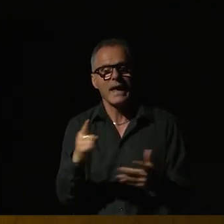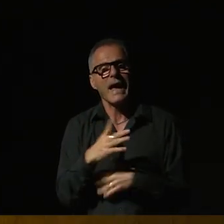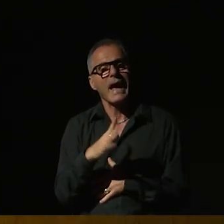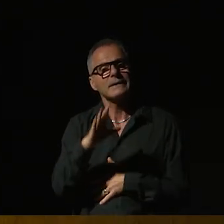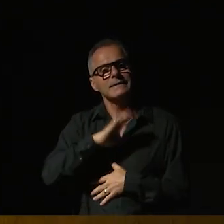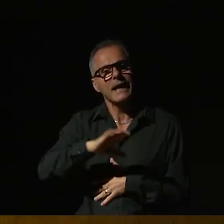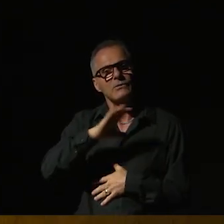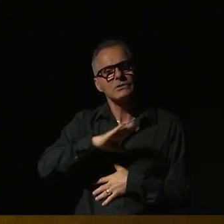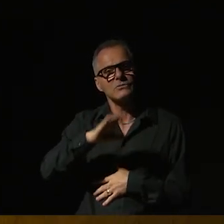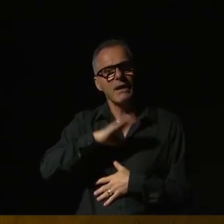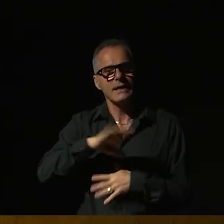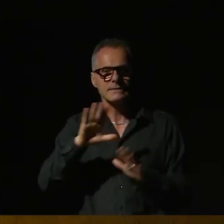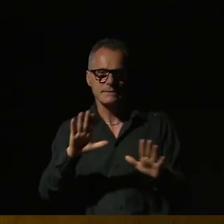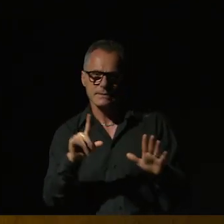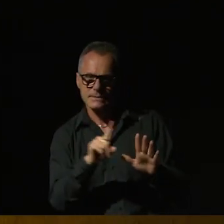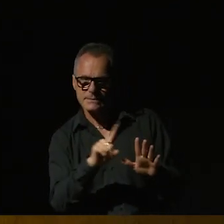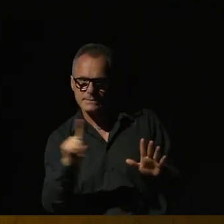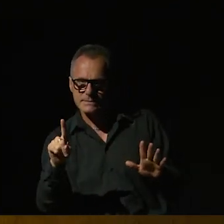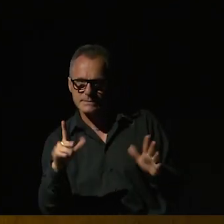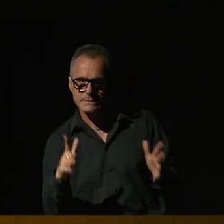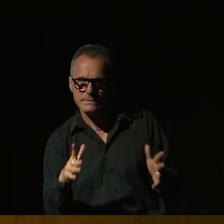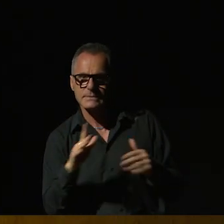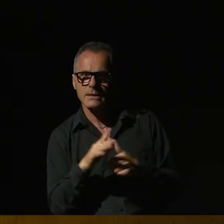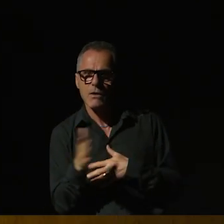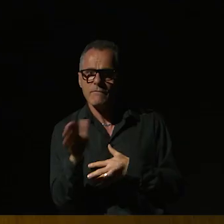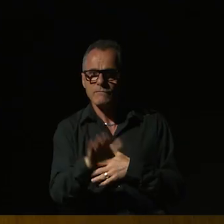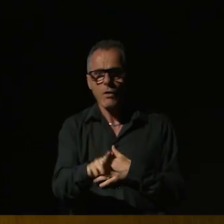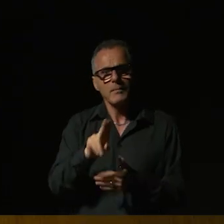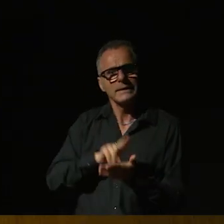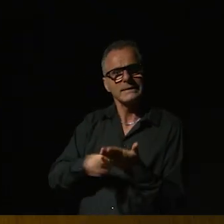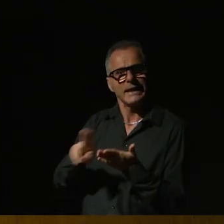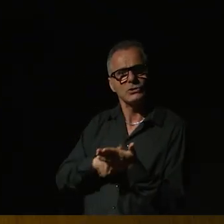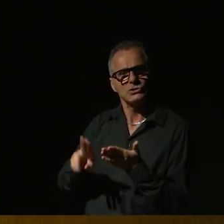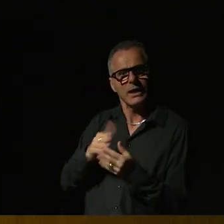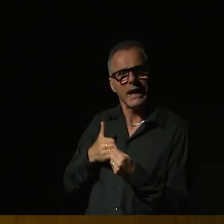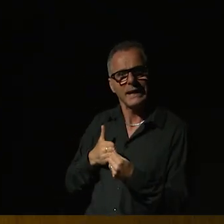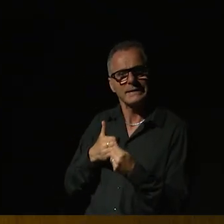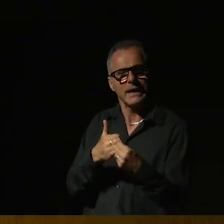as the idea of beauty derived from looking at nature, but guided by the understanding